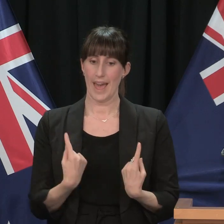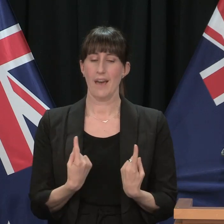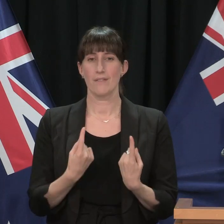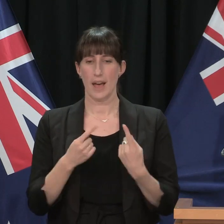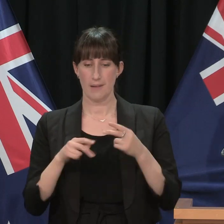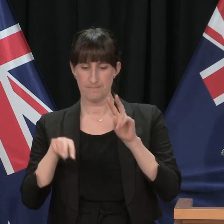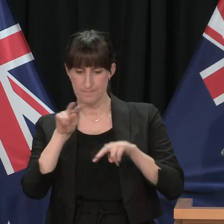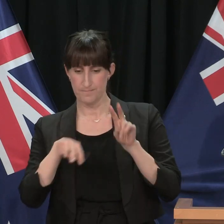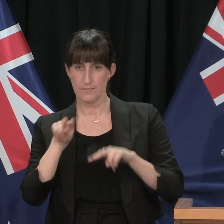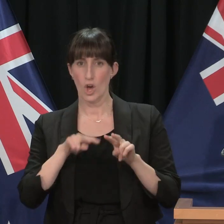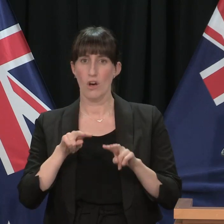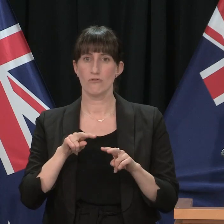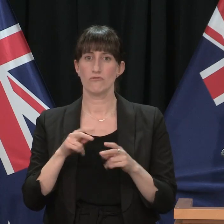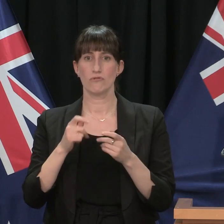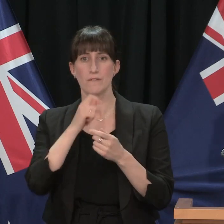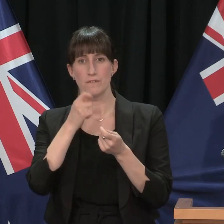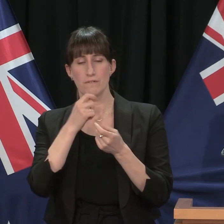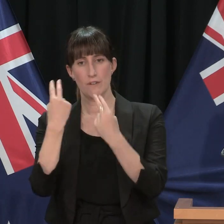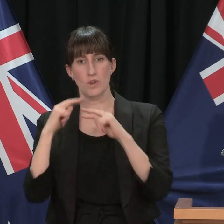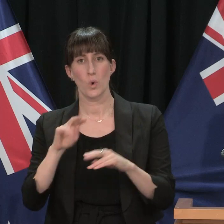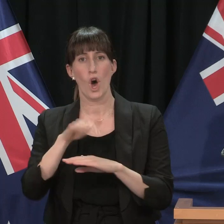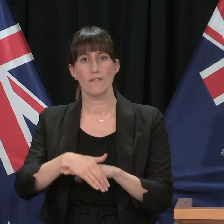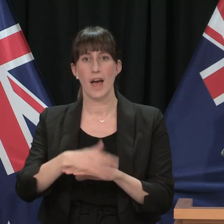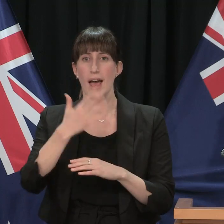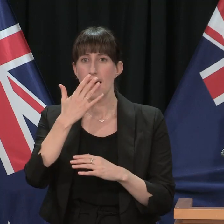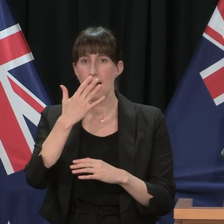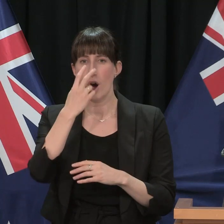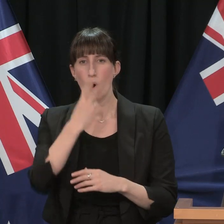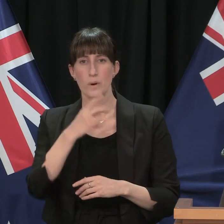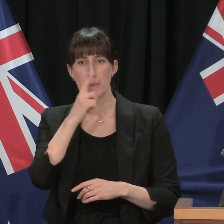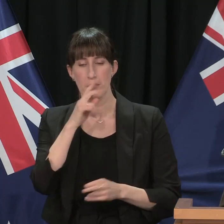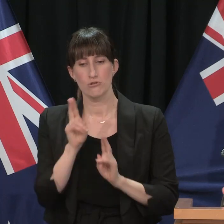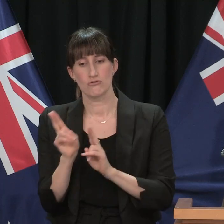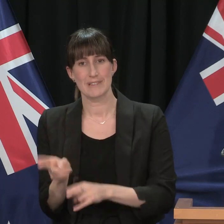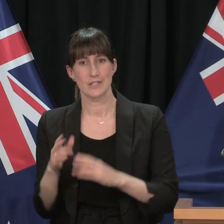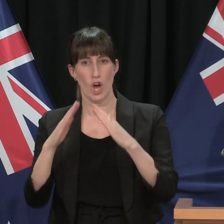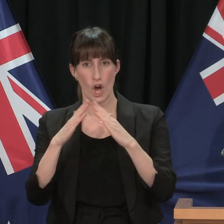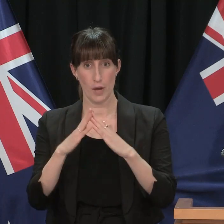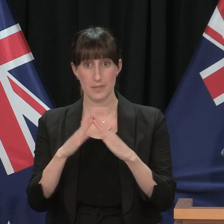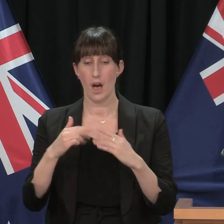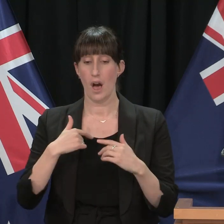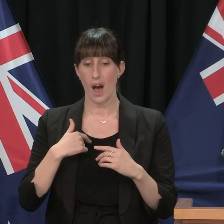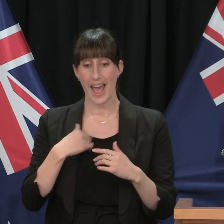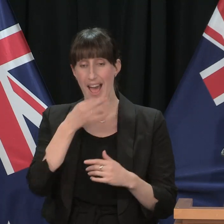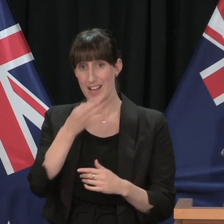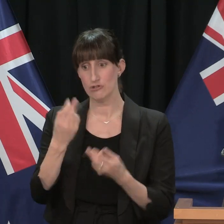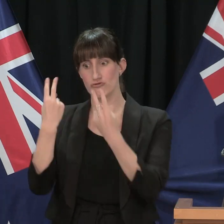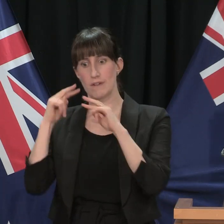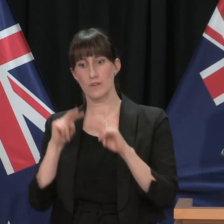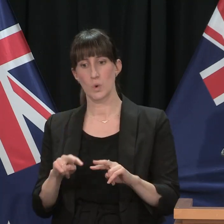Finally, we are publishing our action plan on aged residential care, which is